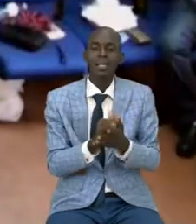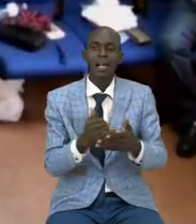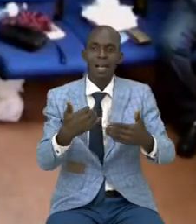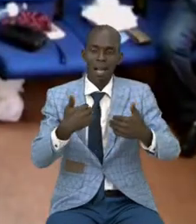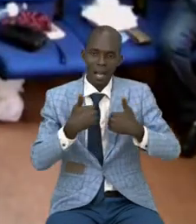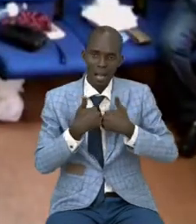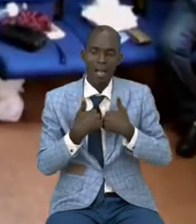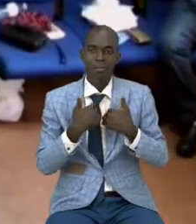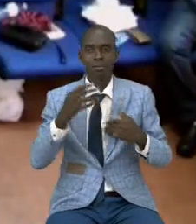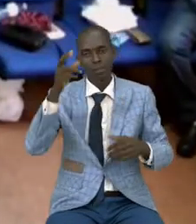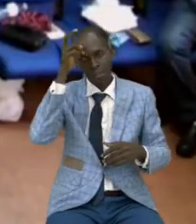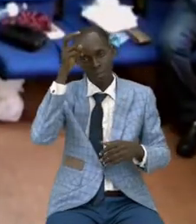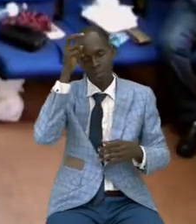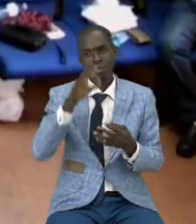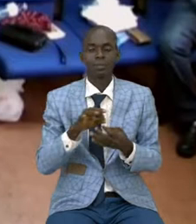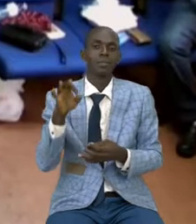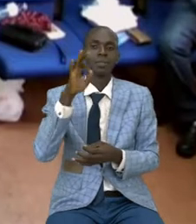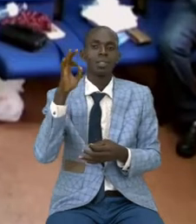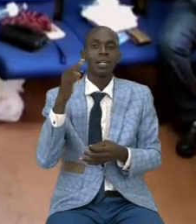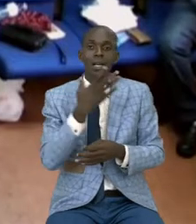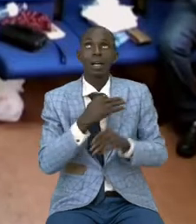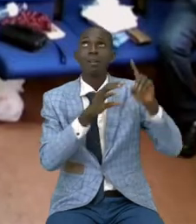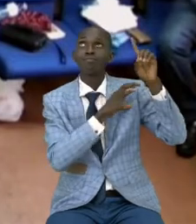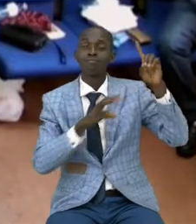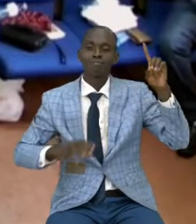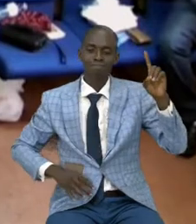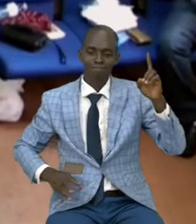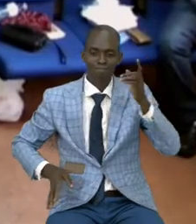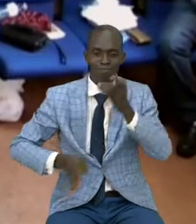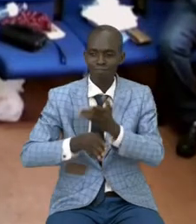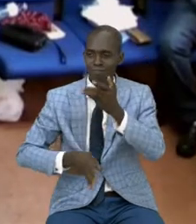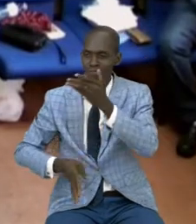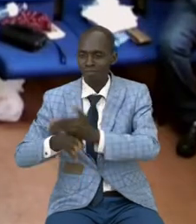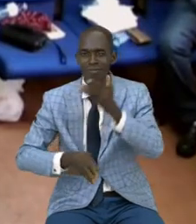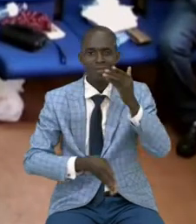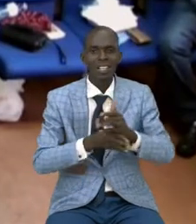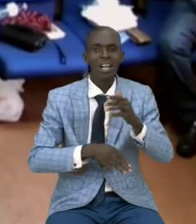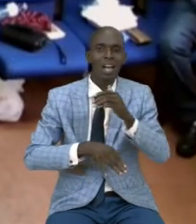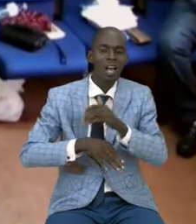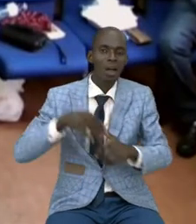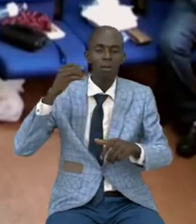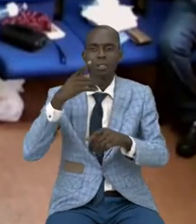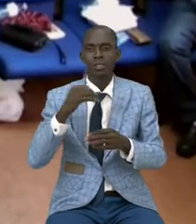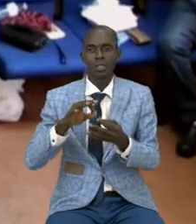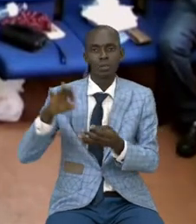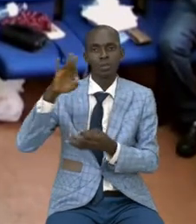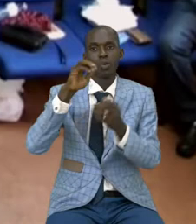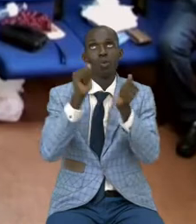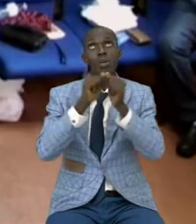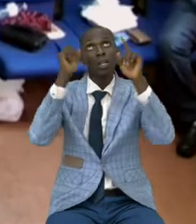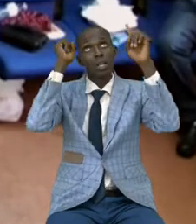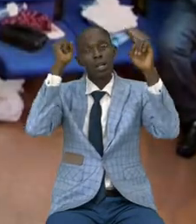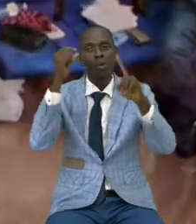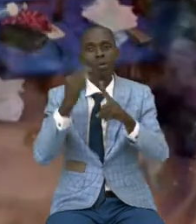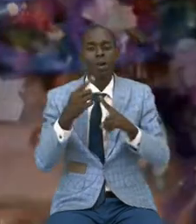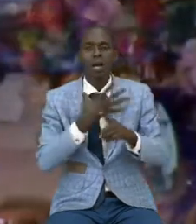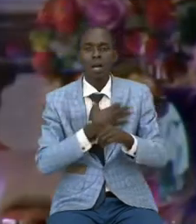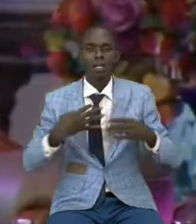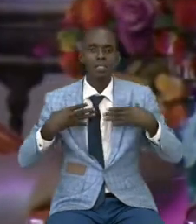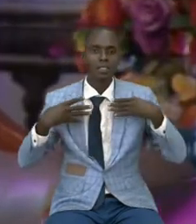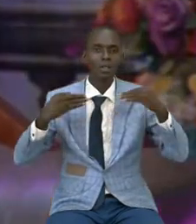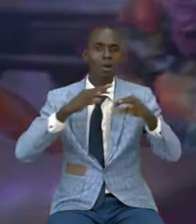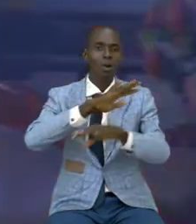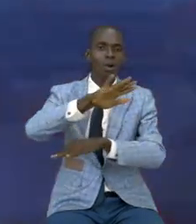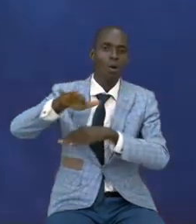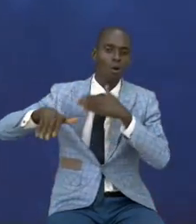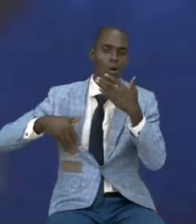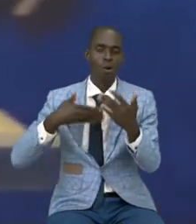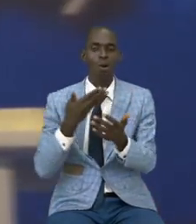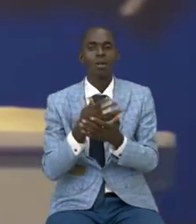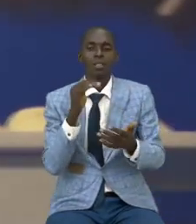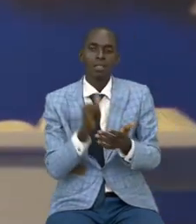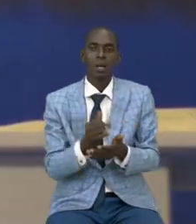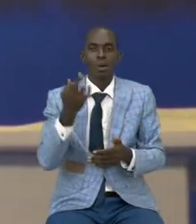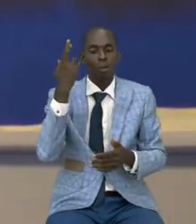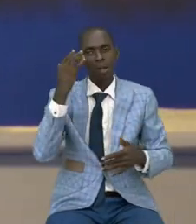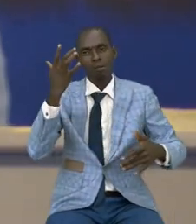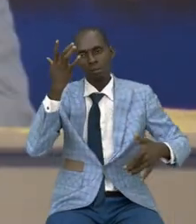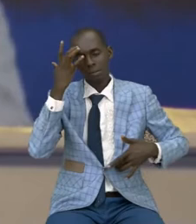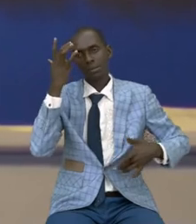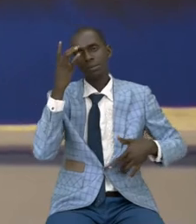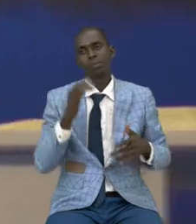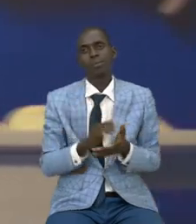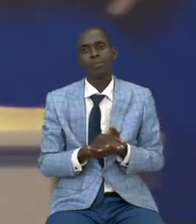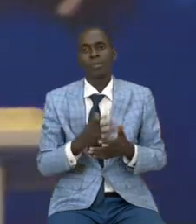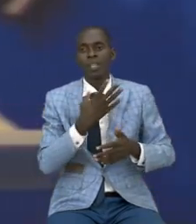with devils and he cast out the spirits with his word and healed all that were sick and healed